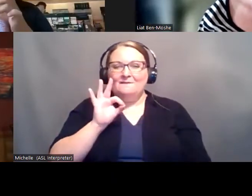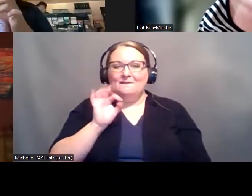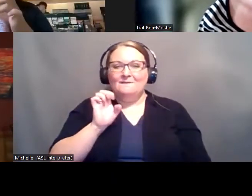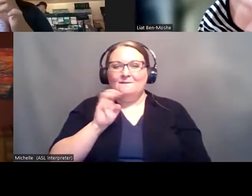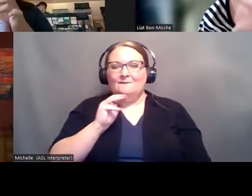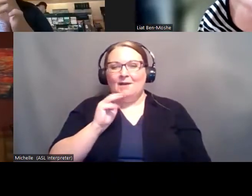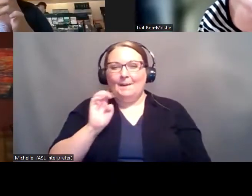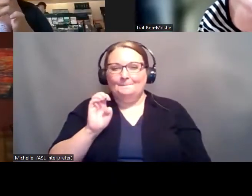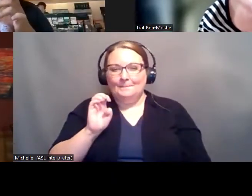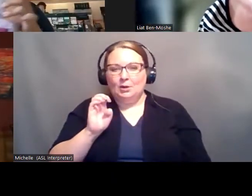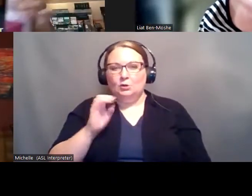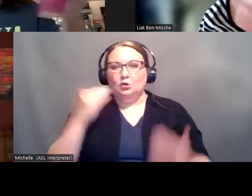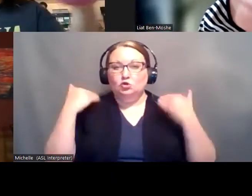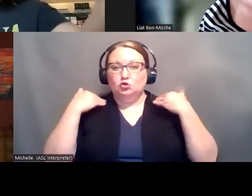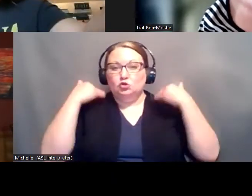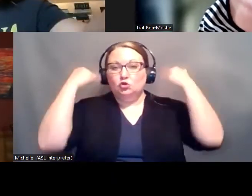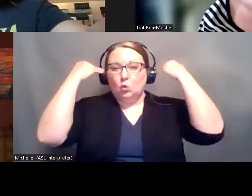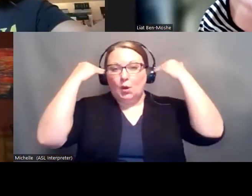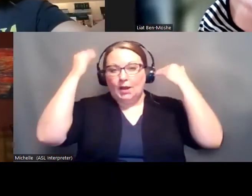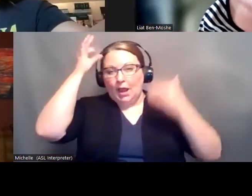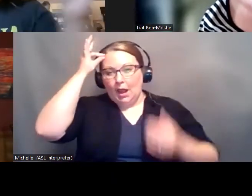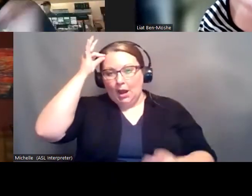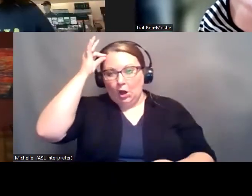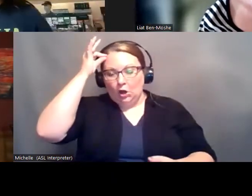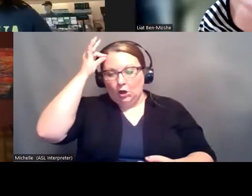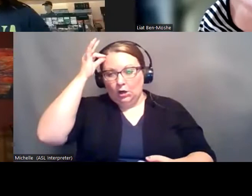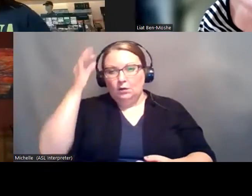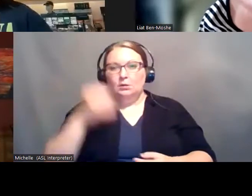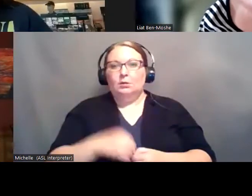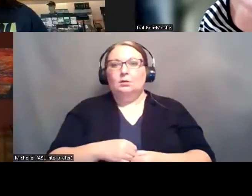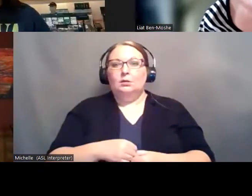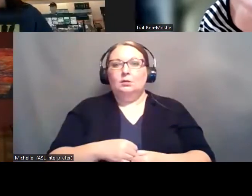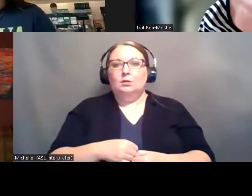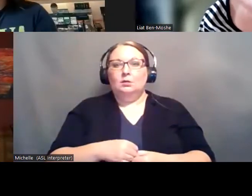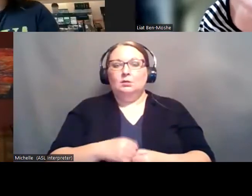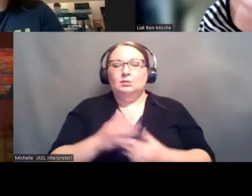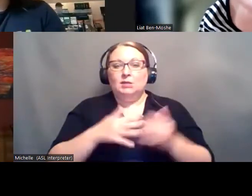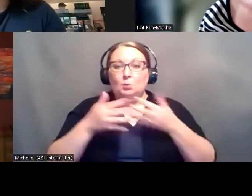very short hair that has some gray in it.